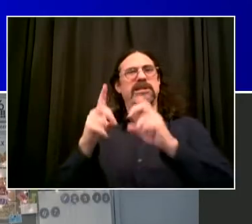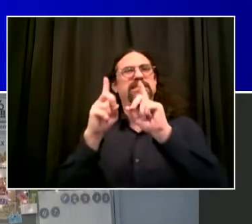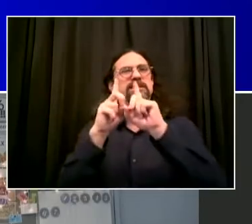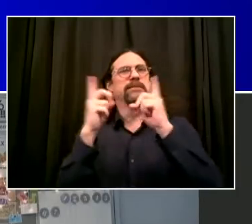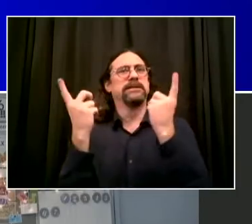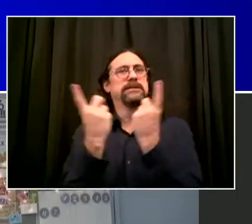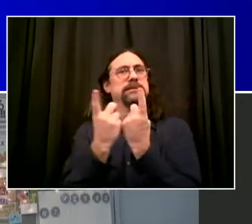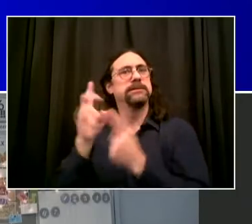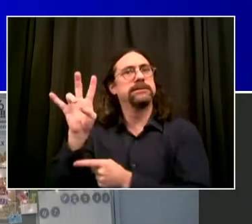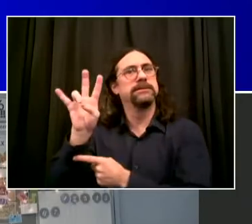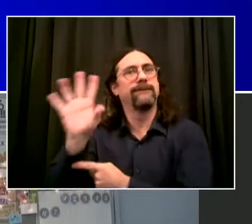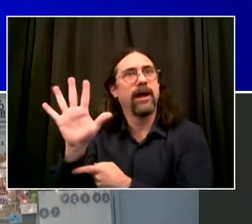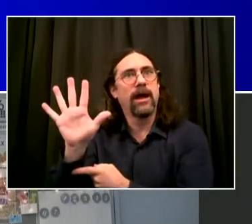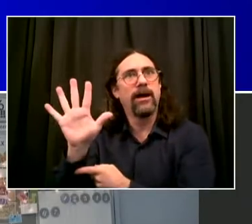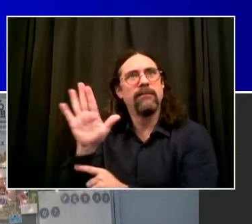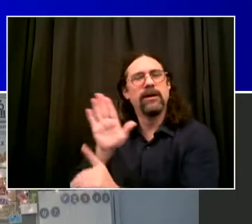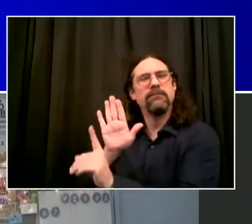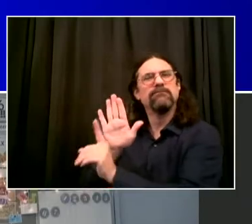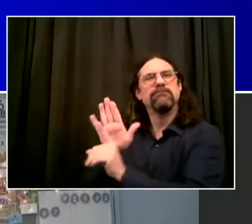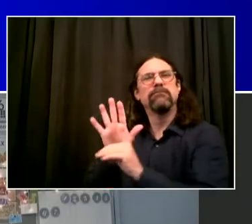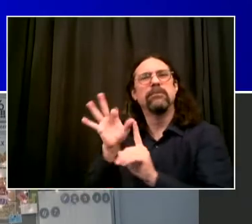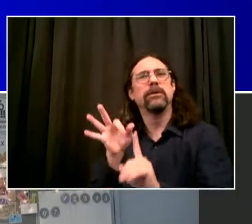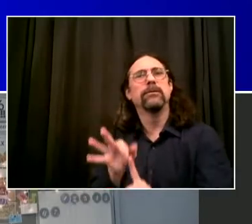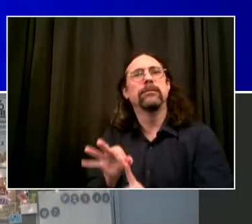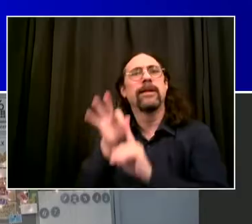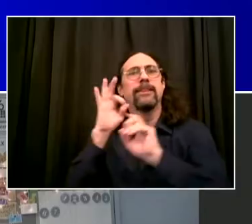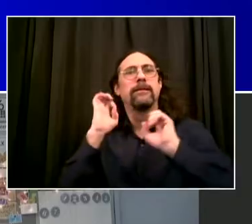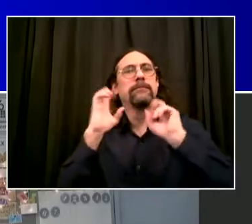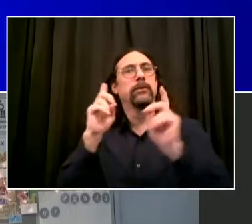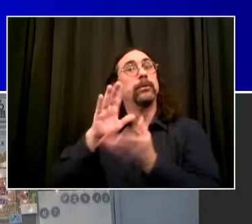THE CHANCELLOR AND I WERE IN THE SOUTH BRONX EARLIER IN THE